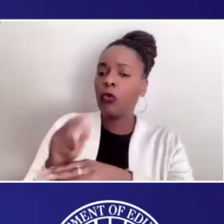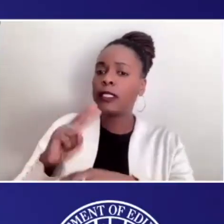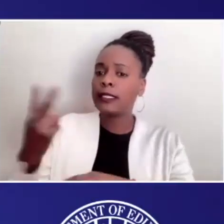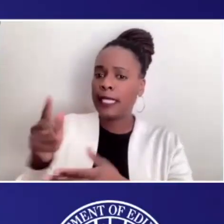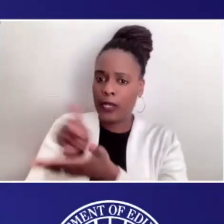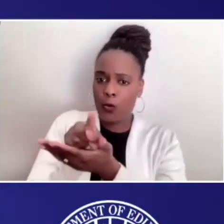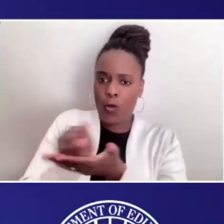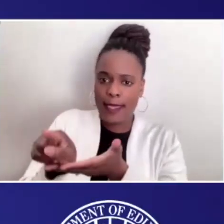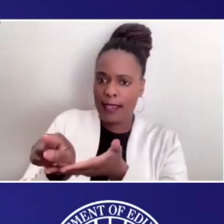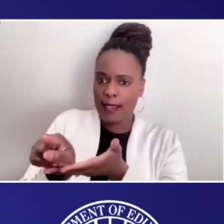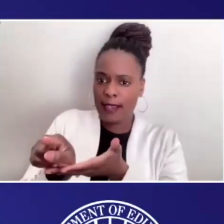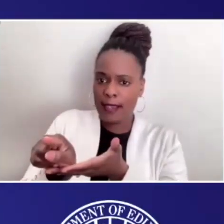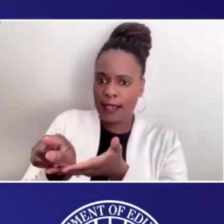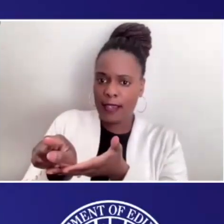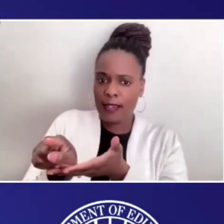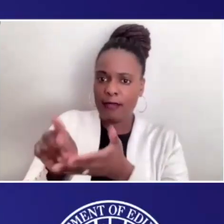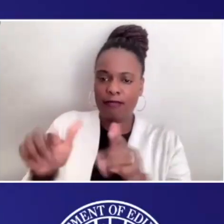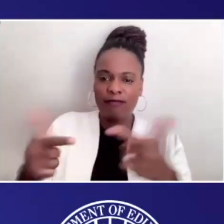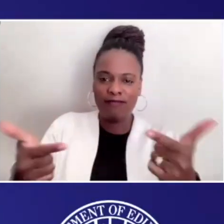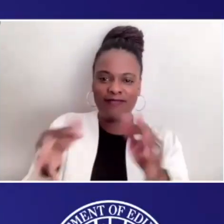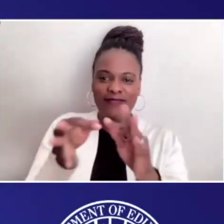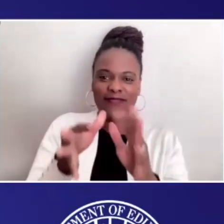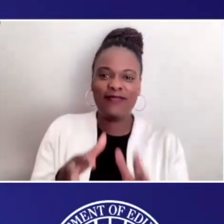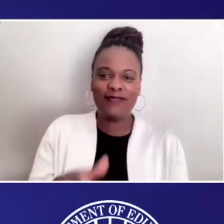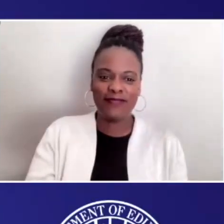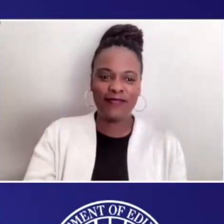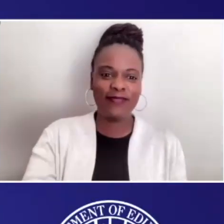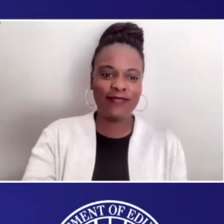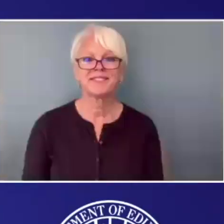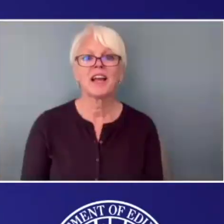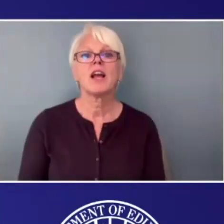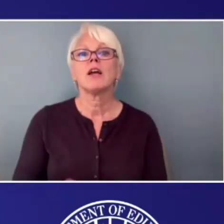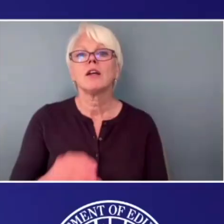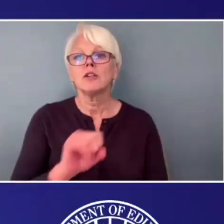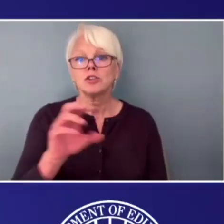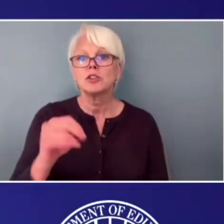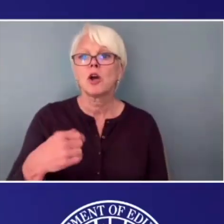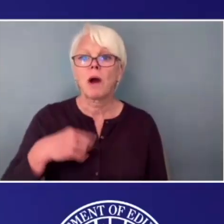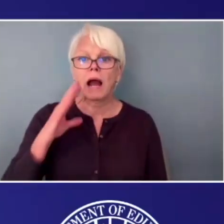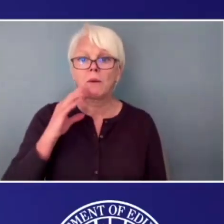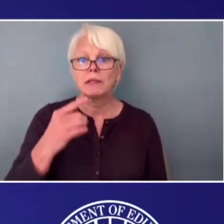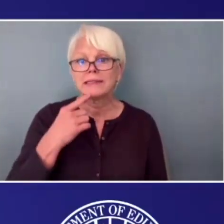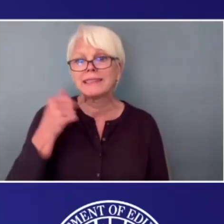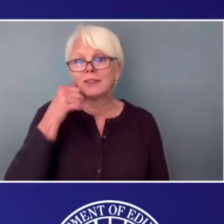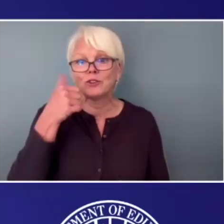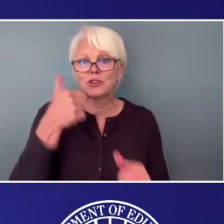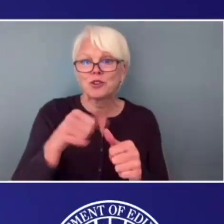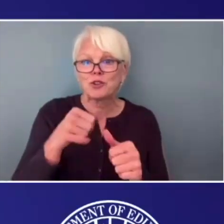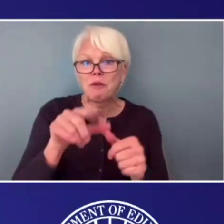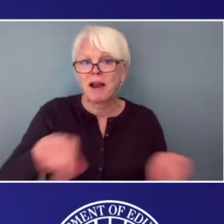So I would say just a reminder to all of us in the room like, yes, there are, there are a lot of buckets that are,